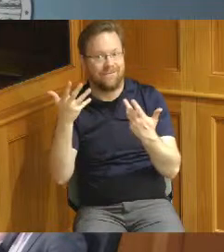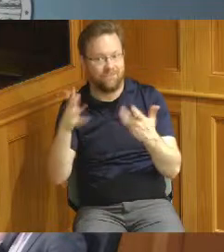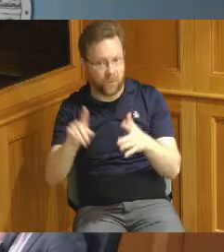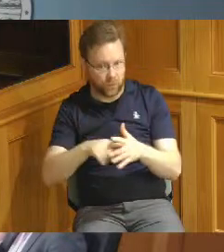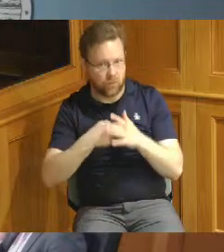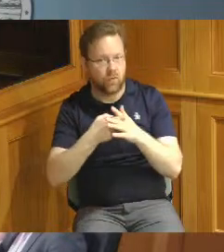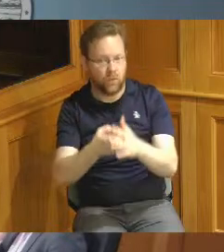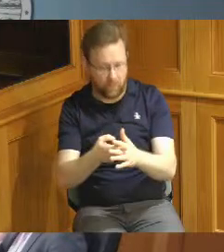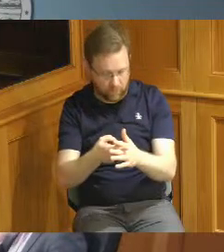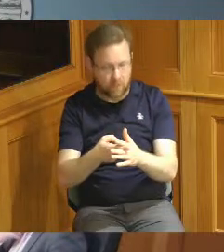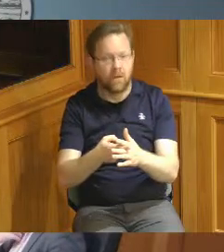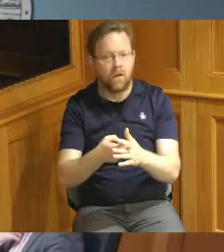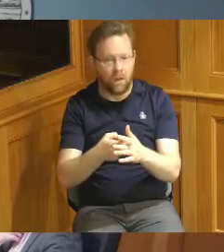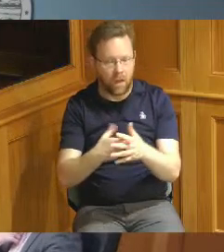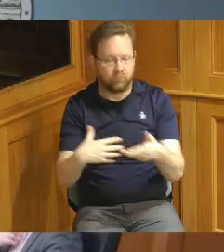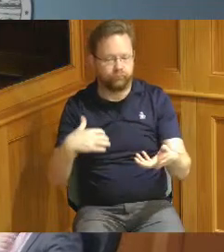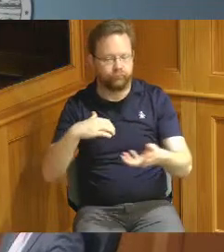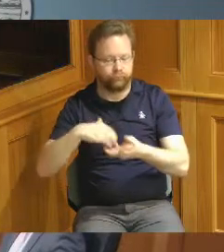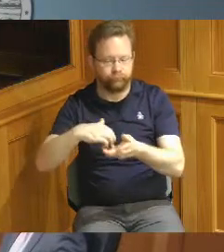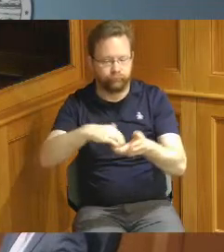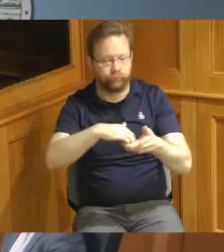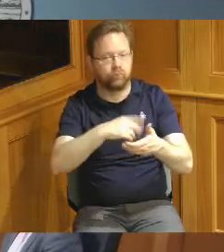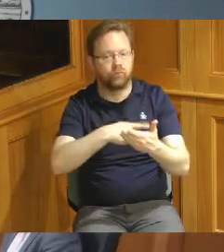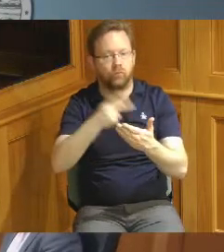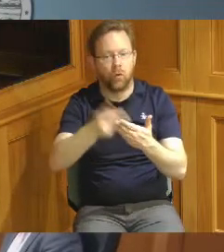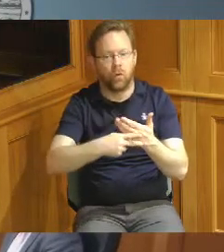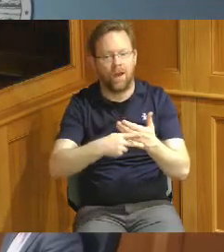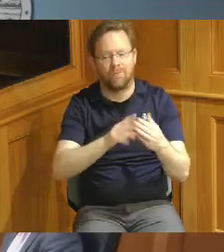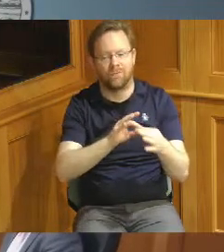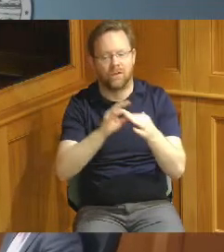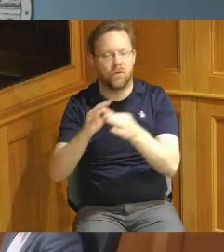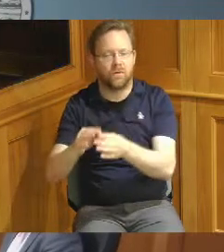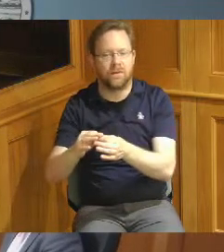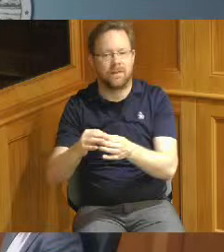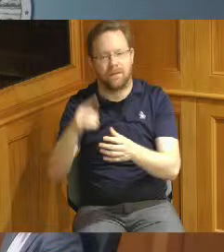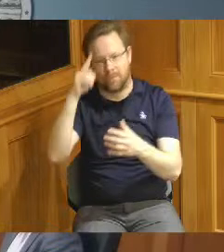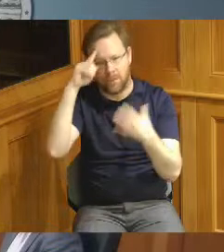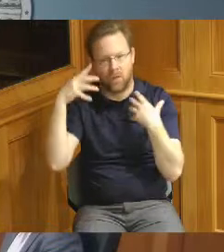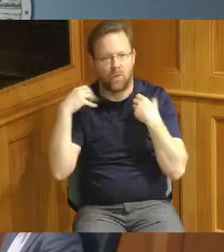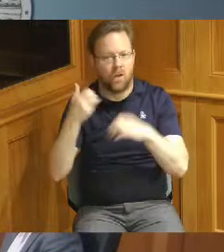the Council on Aging had last week with the Board Council on Aging will be using those dollars to